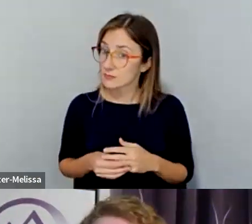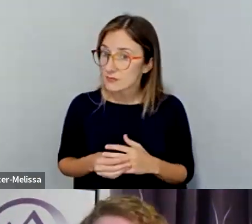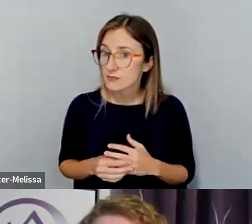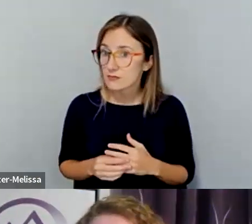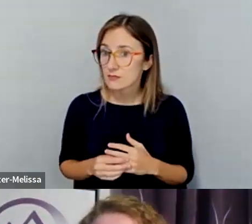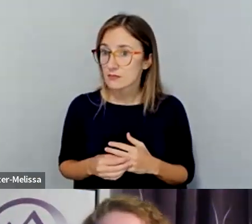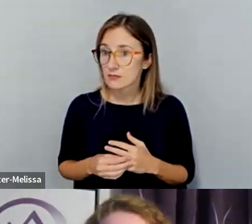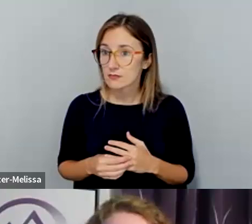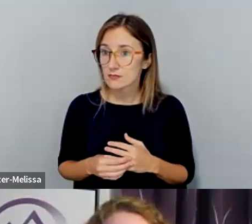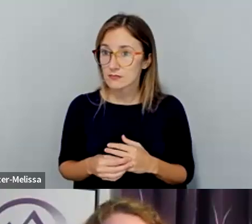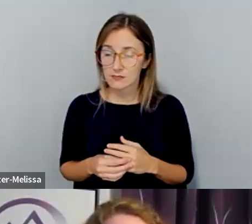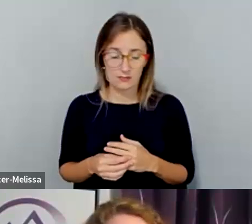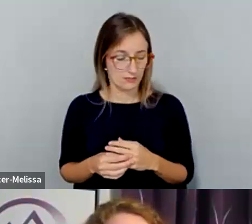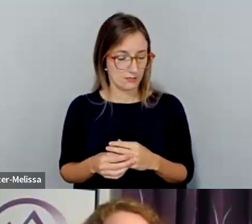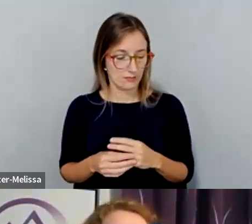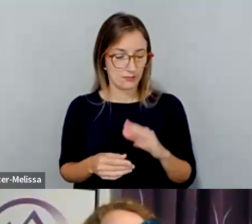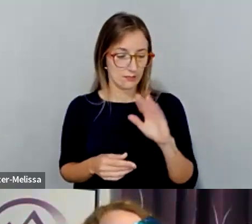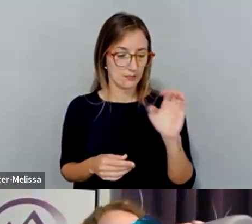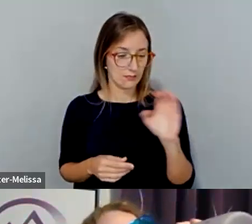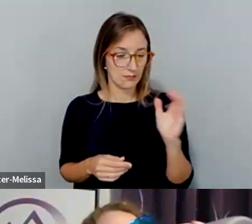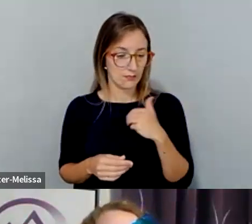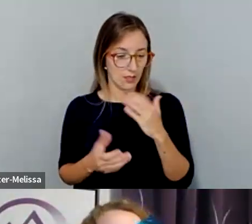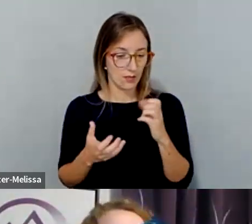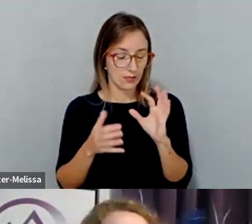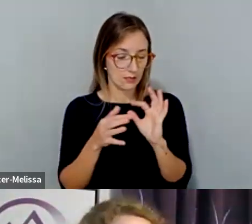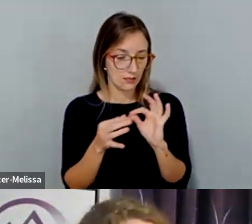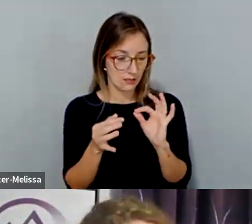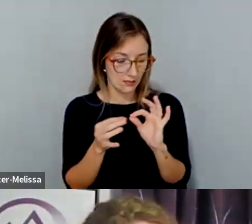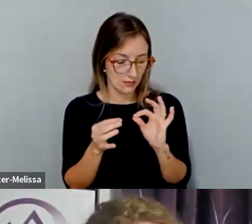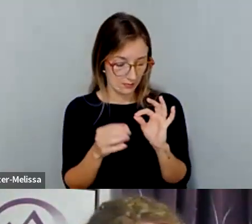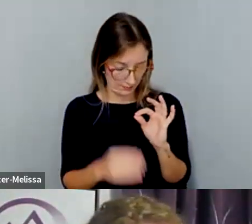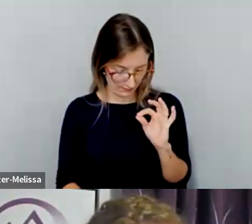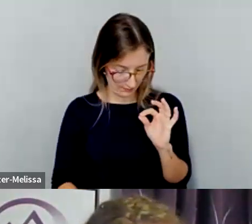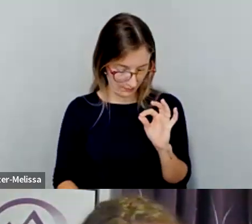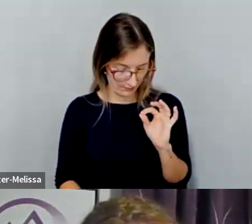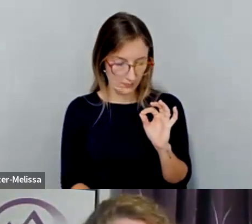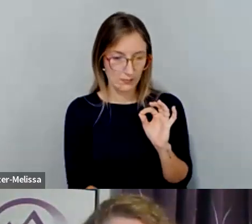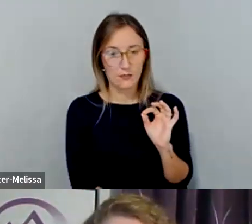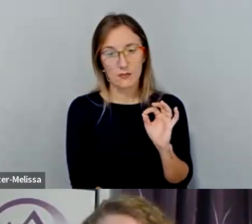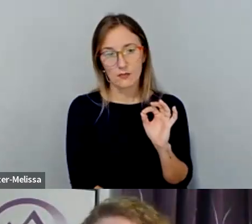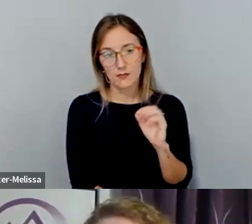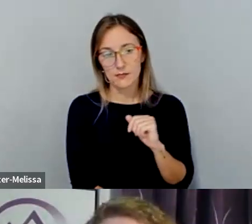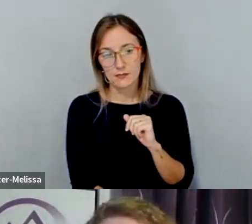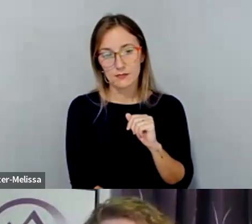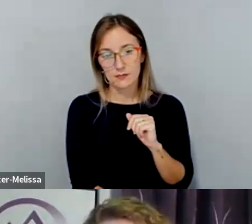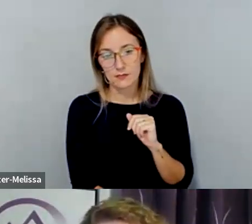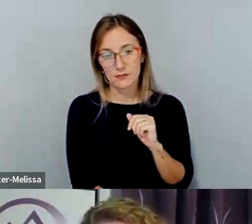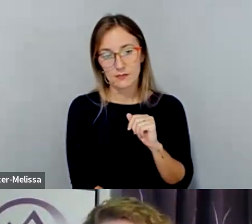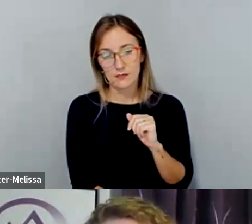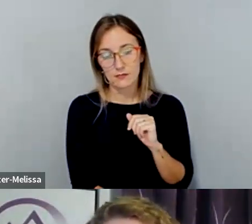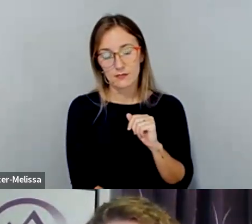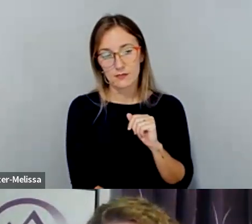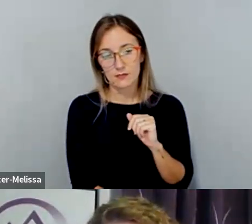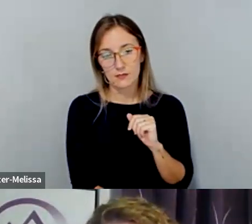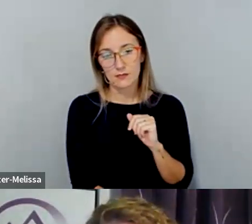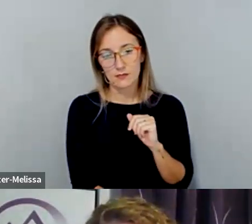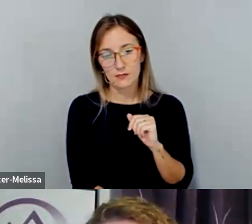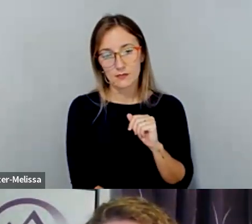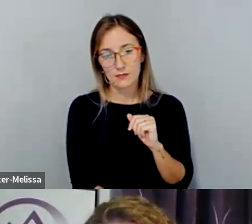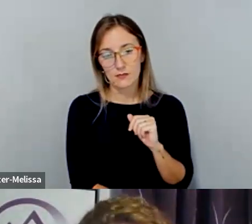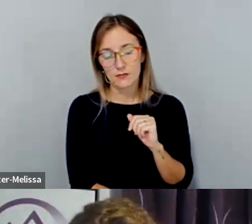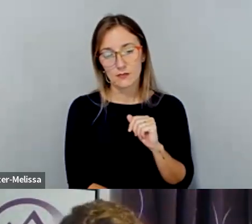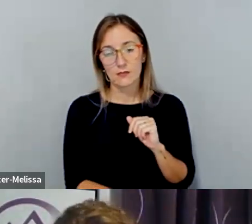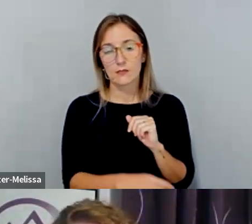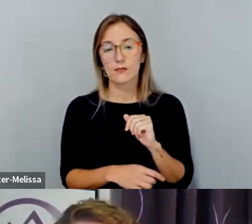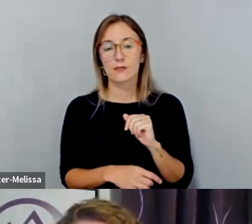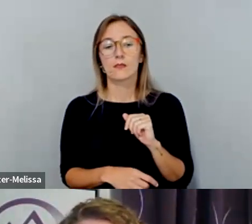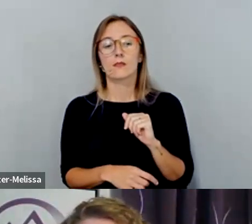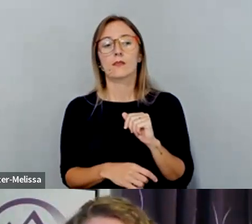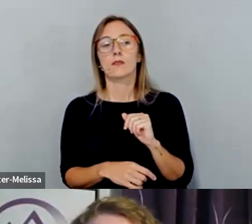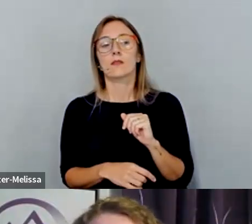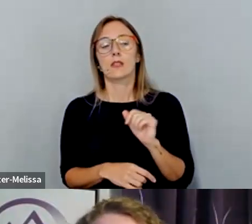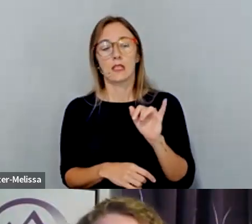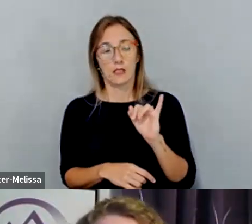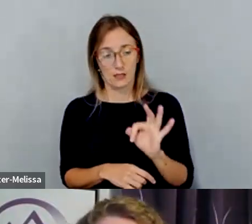another hand. Was that you CC?